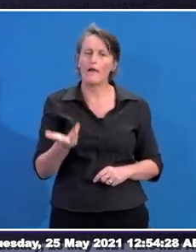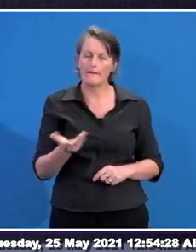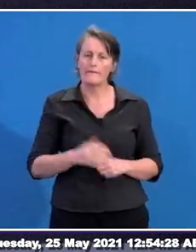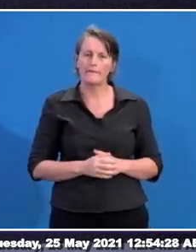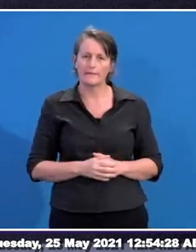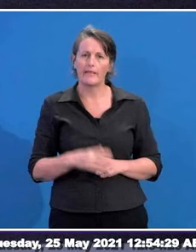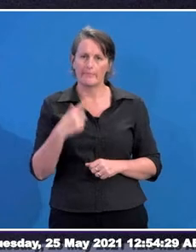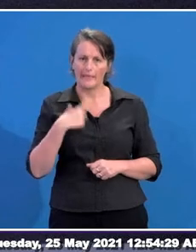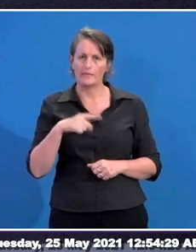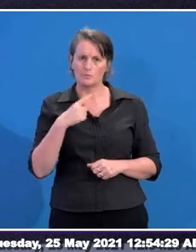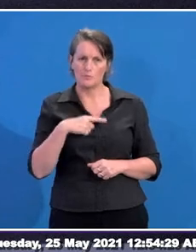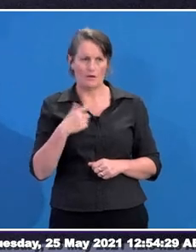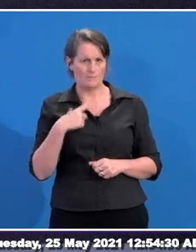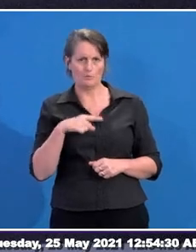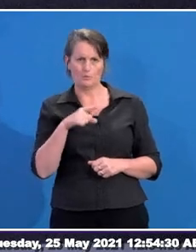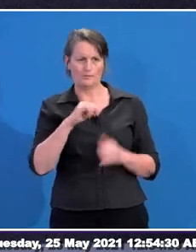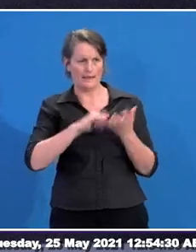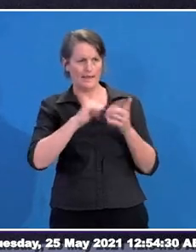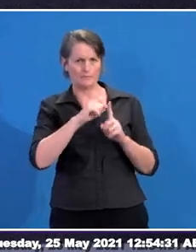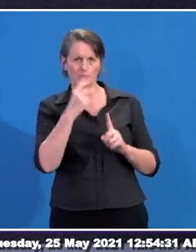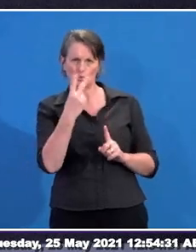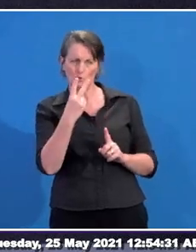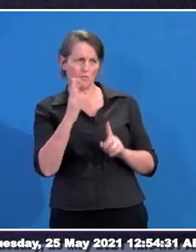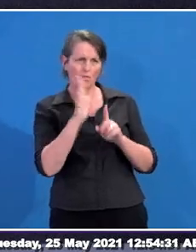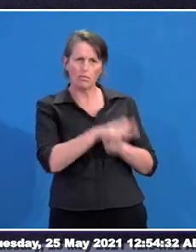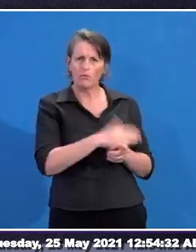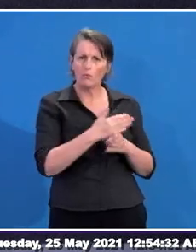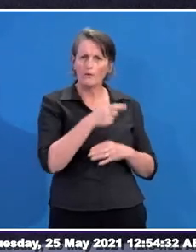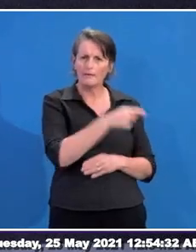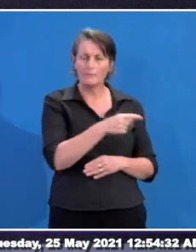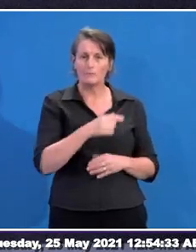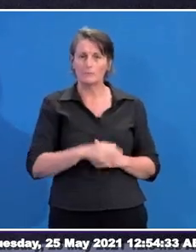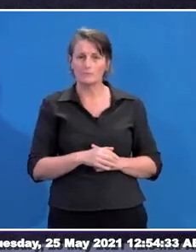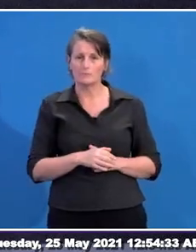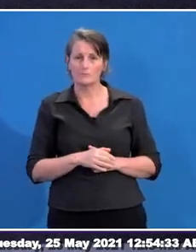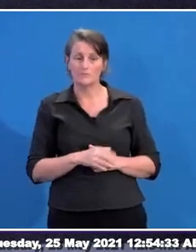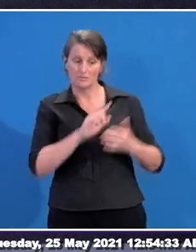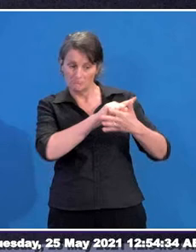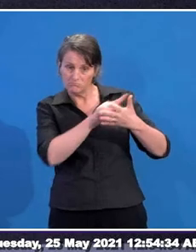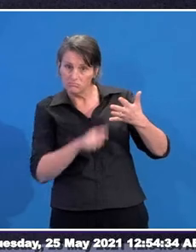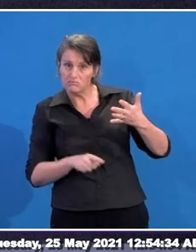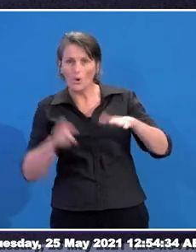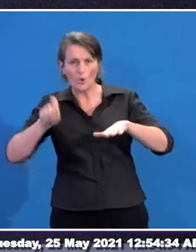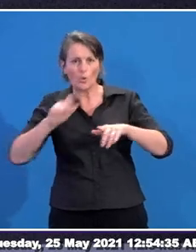through for the last year-and-a-half. I don't know --- those were the reported ones --- I don't know what happened in